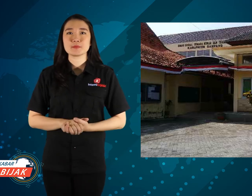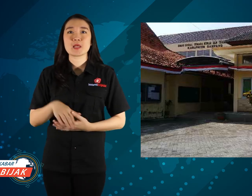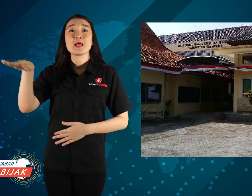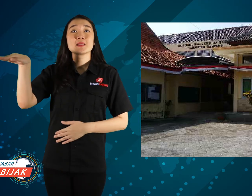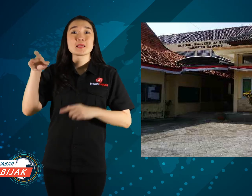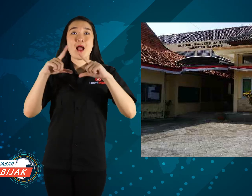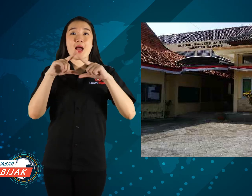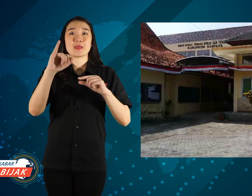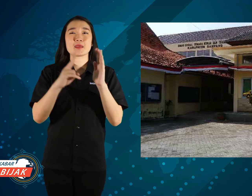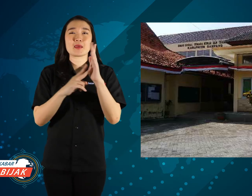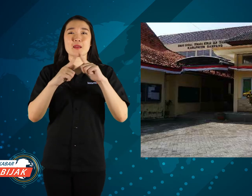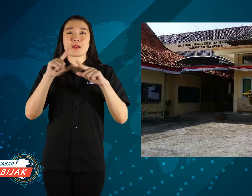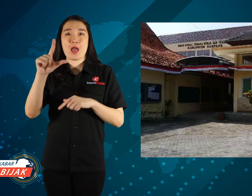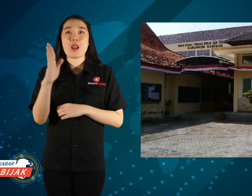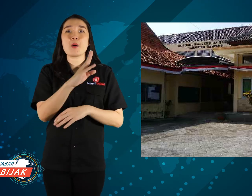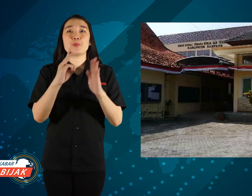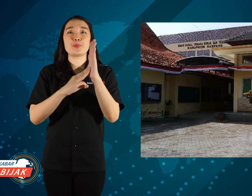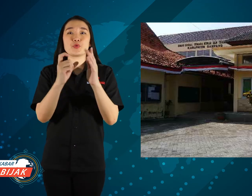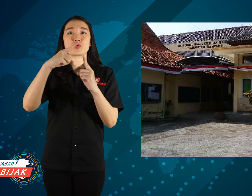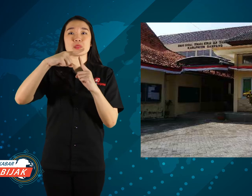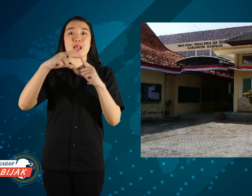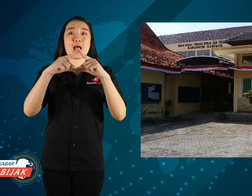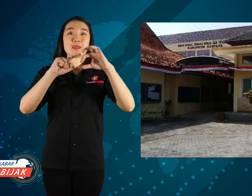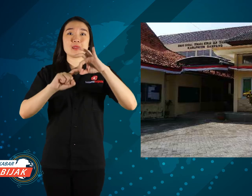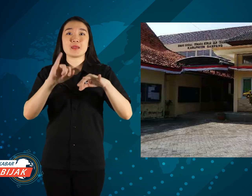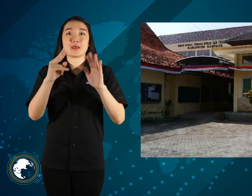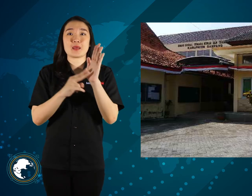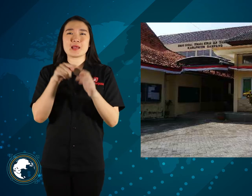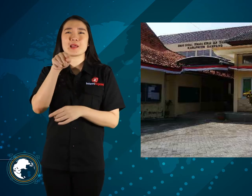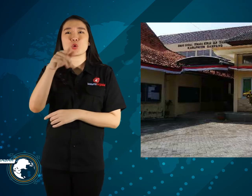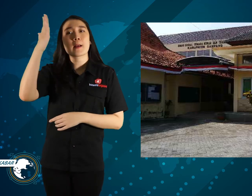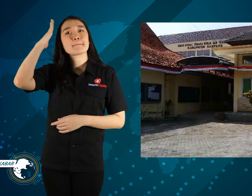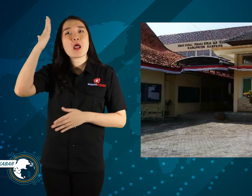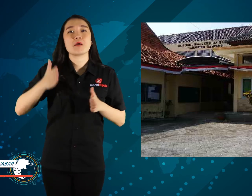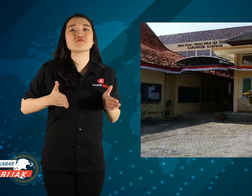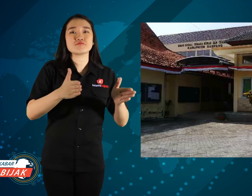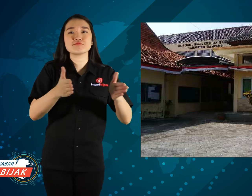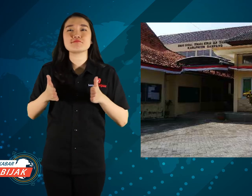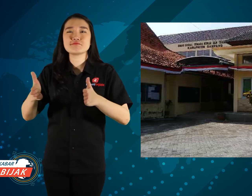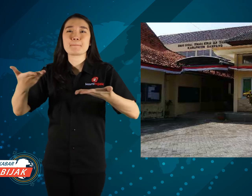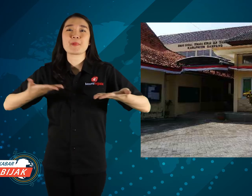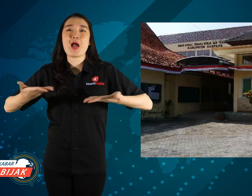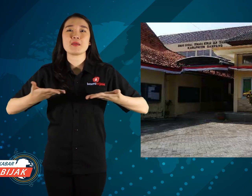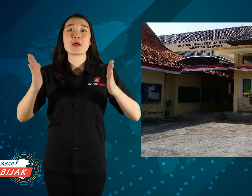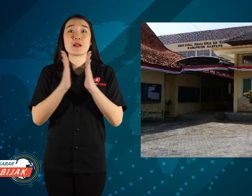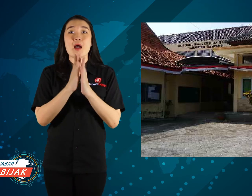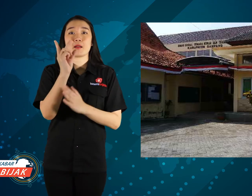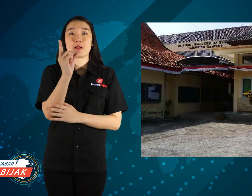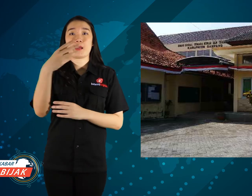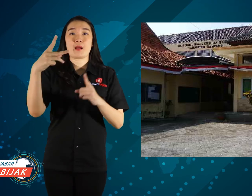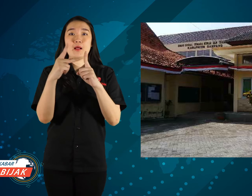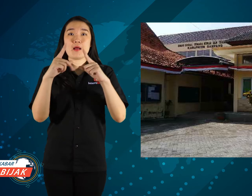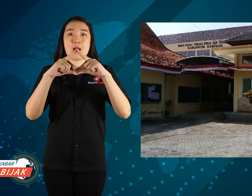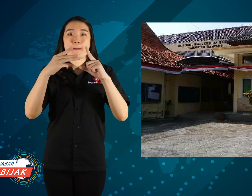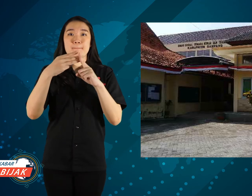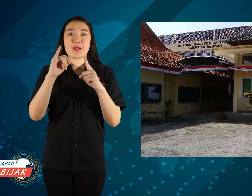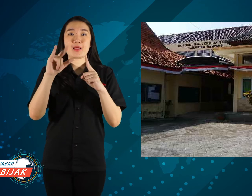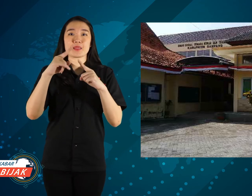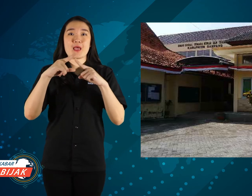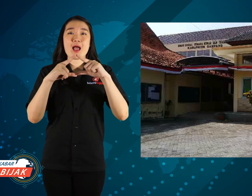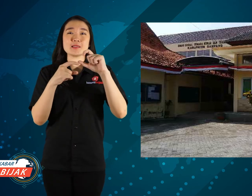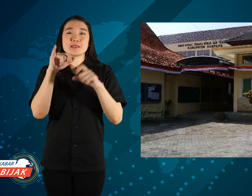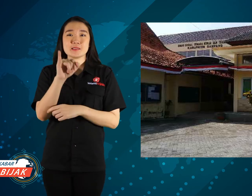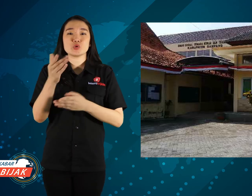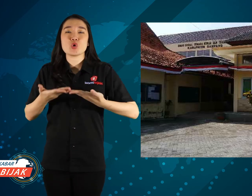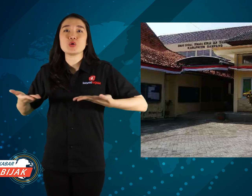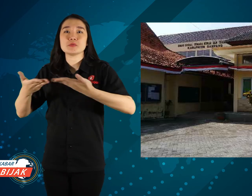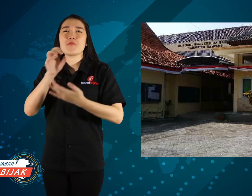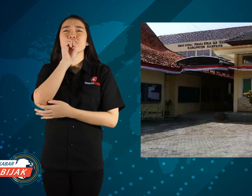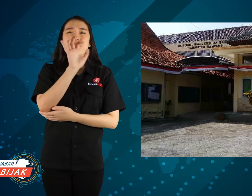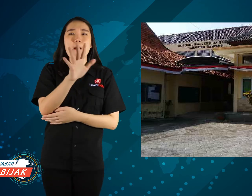Zainal Muttaqin, Head of Service and Social Rehabilitation recognizes,